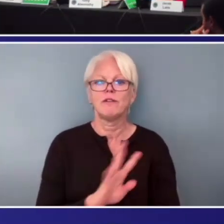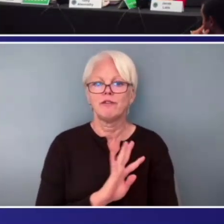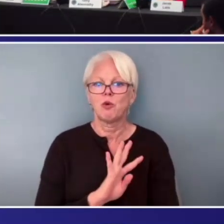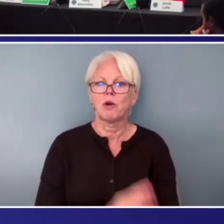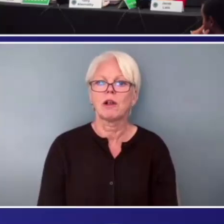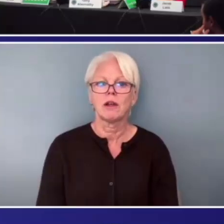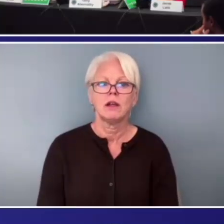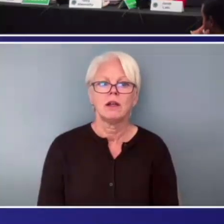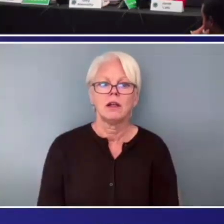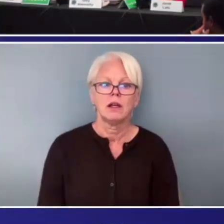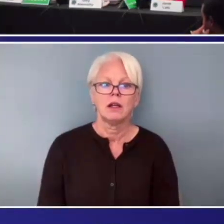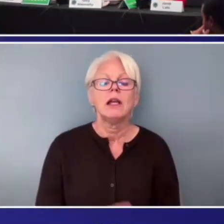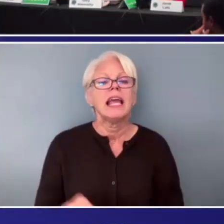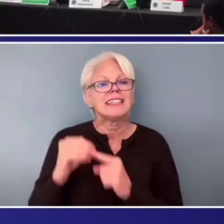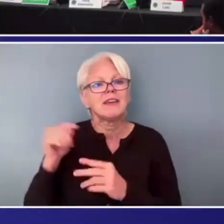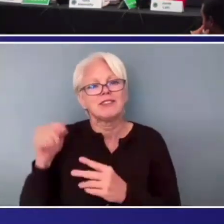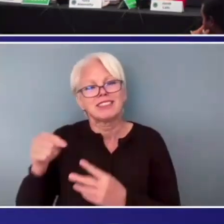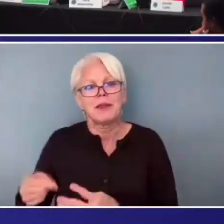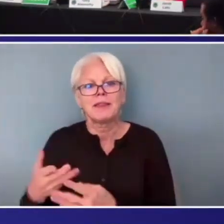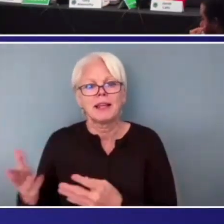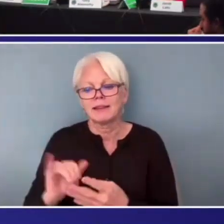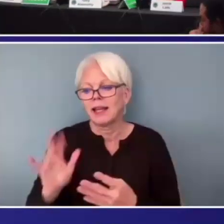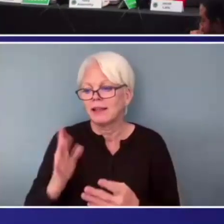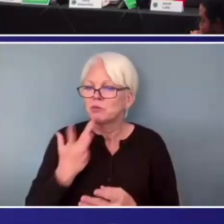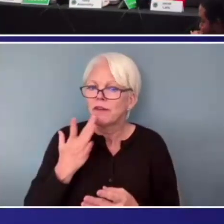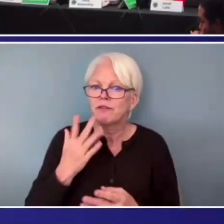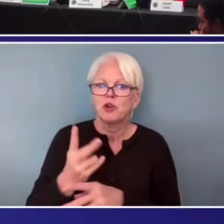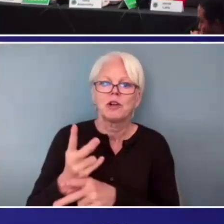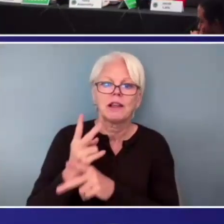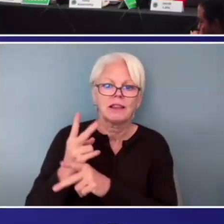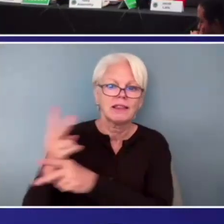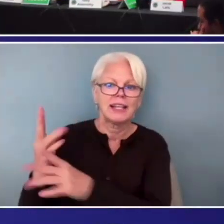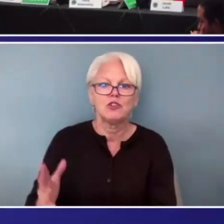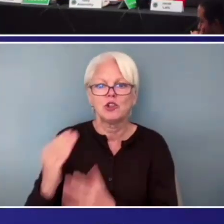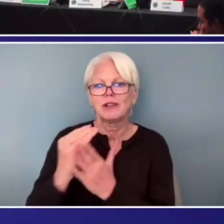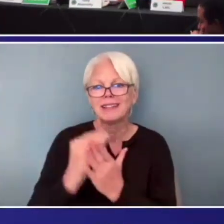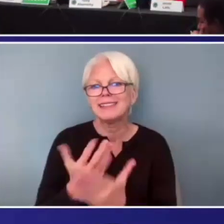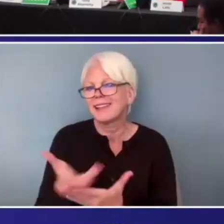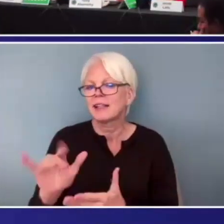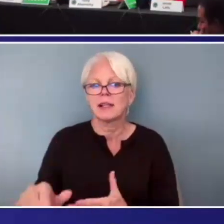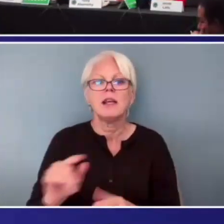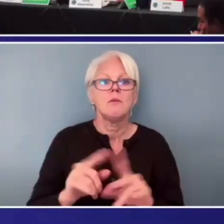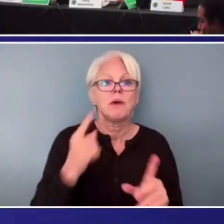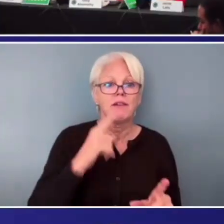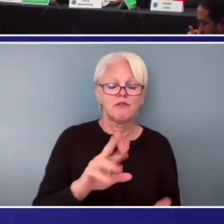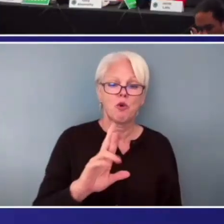Except for certain things like the, you know, preferred lender list and things like that. But for regulations around